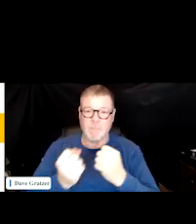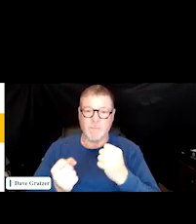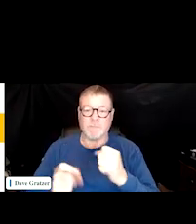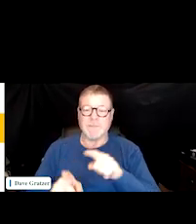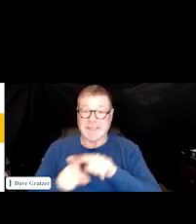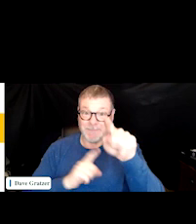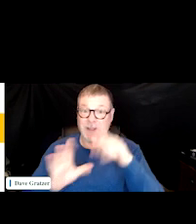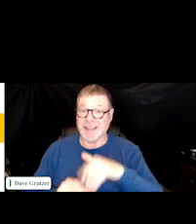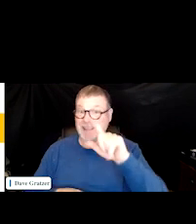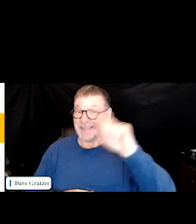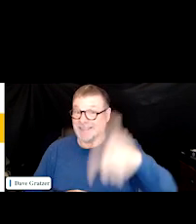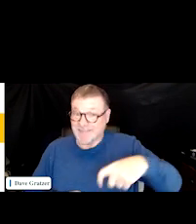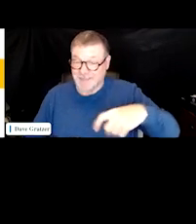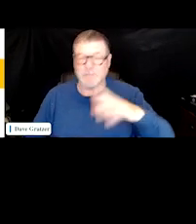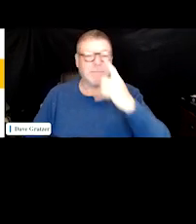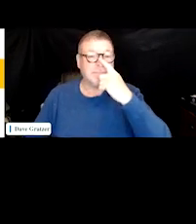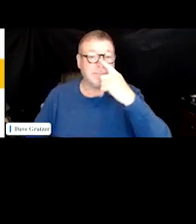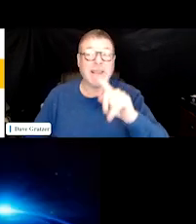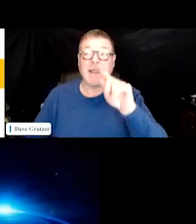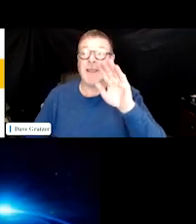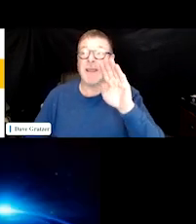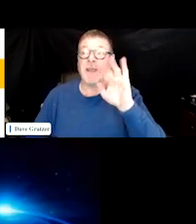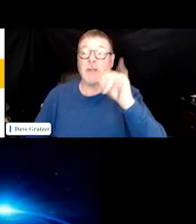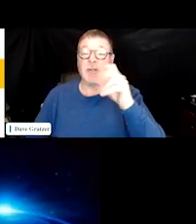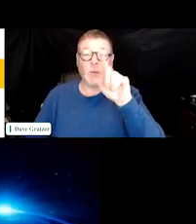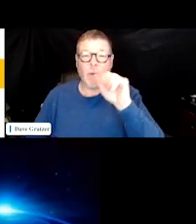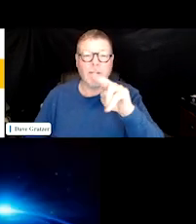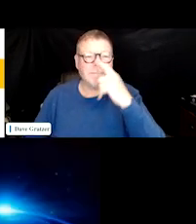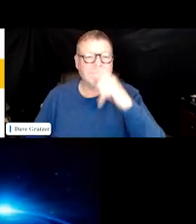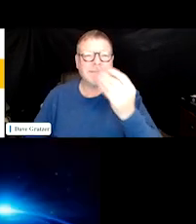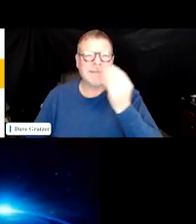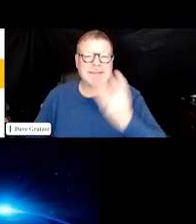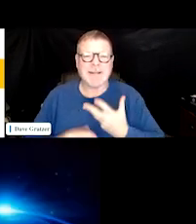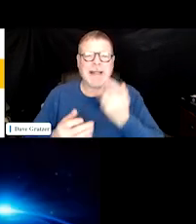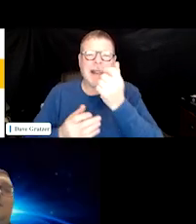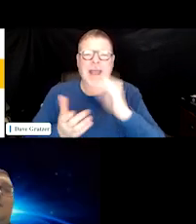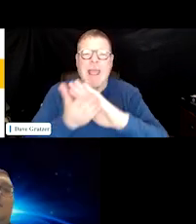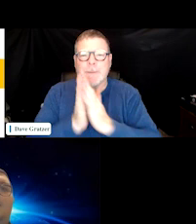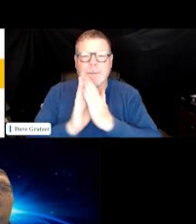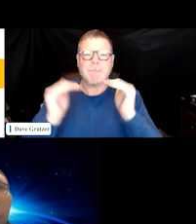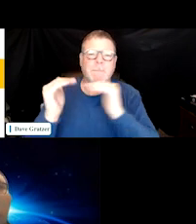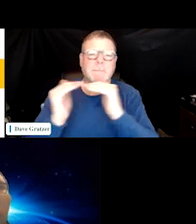And so, Jordan, if you can unmute and just tell us a little bit about how you became a peer support specialist.